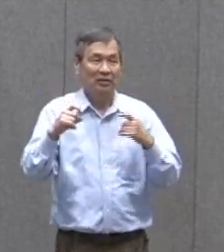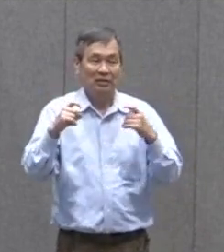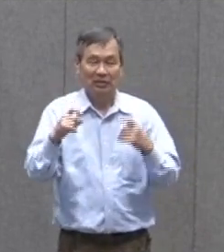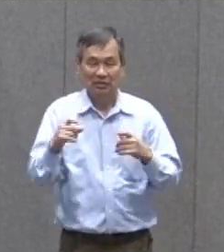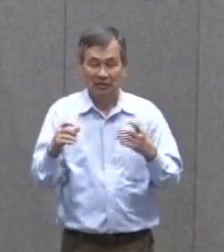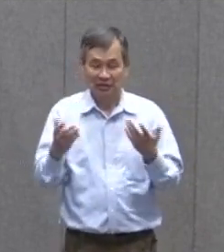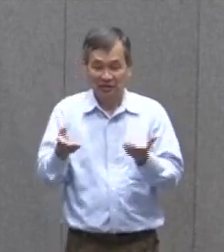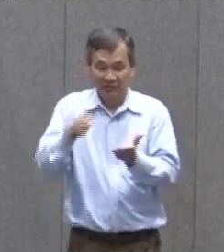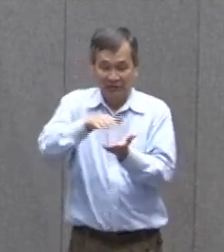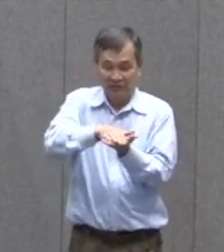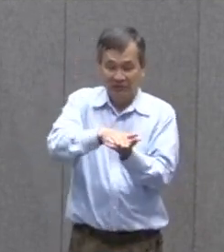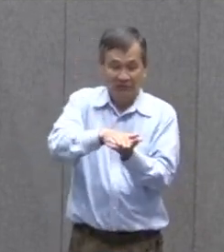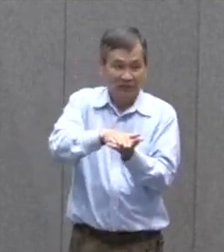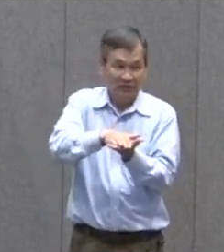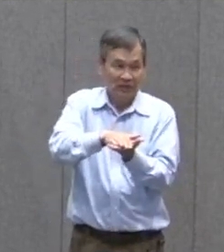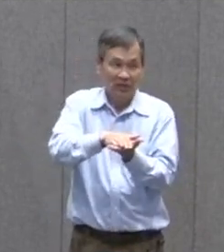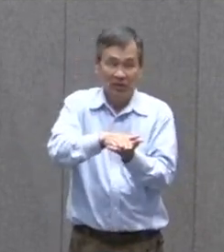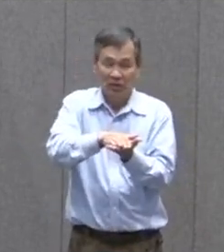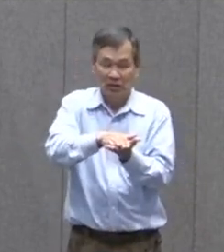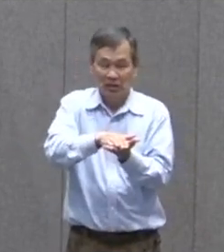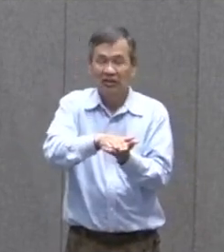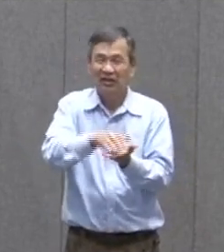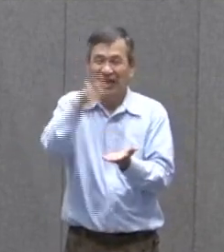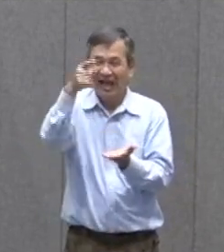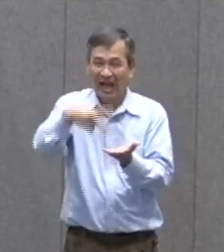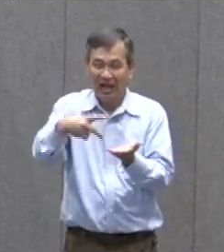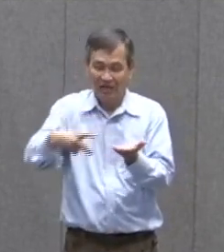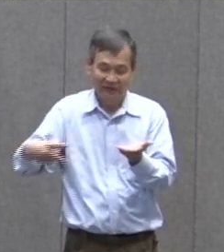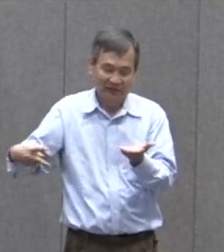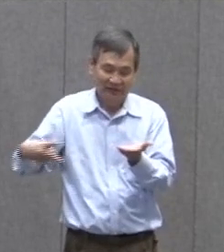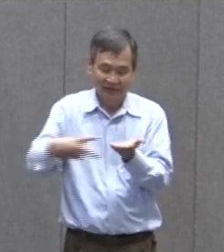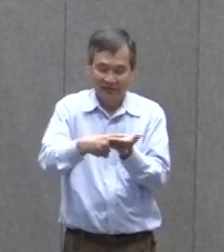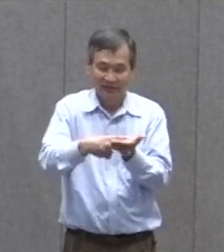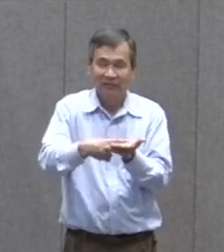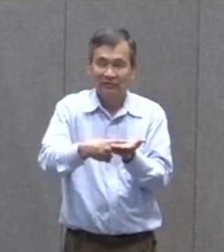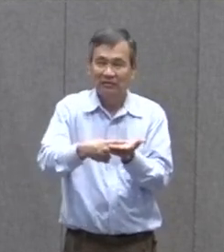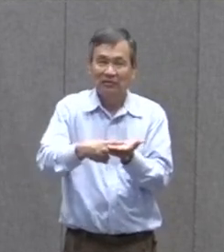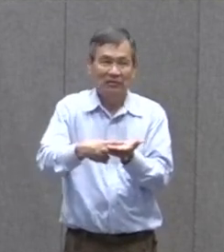of papers and we are going to cut them in half. We can do this by folding them